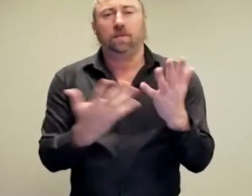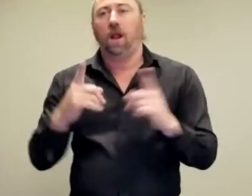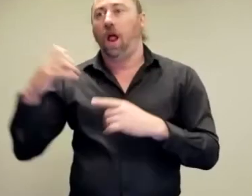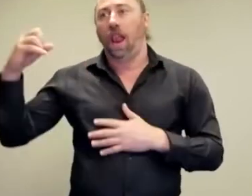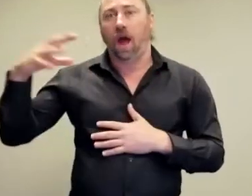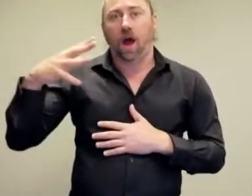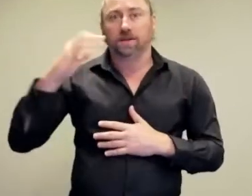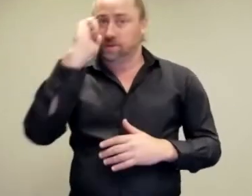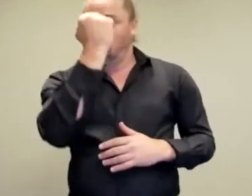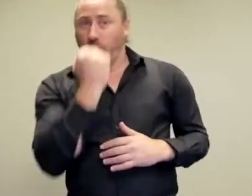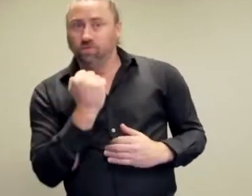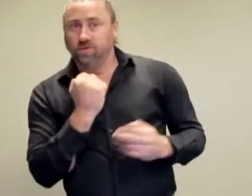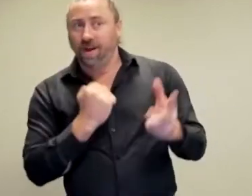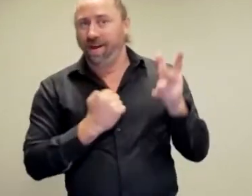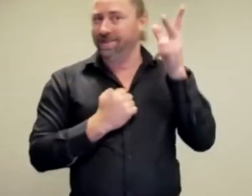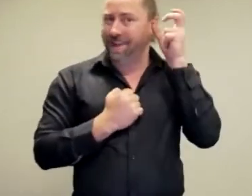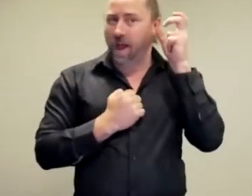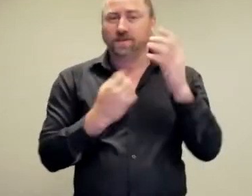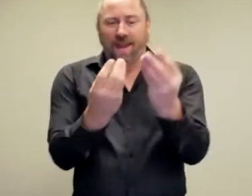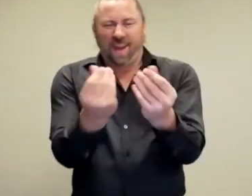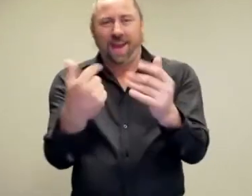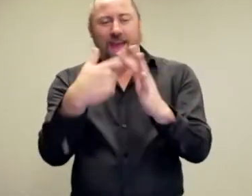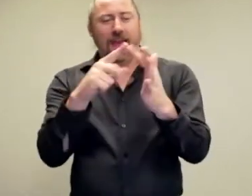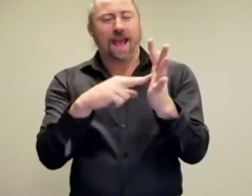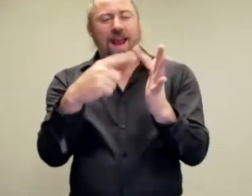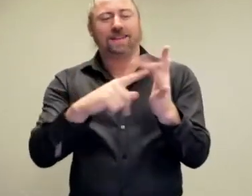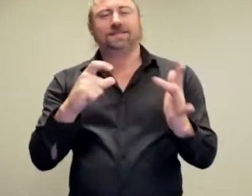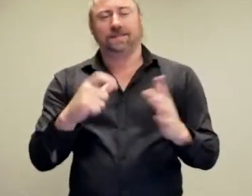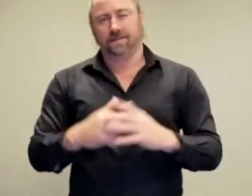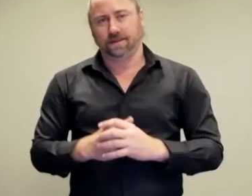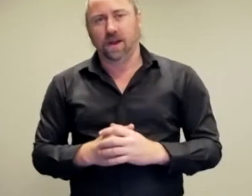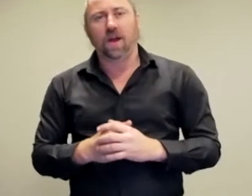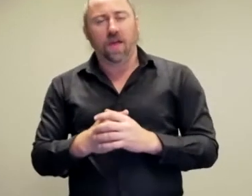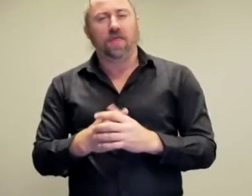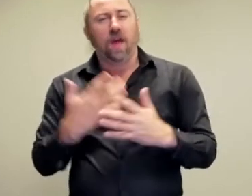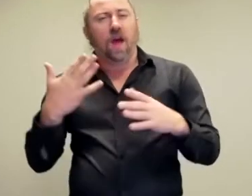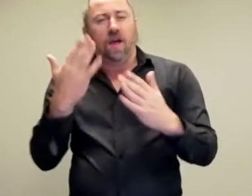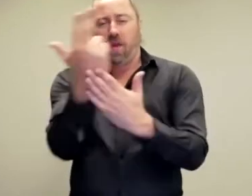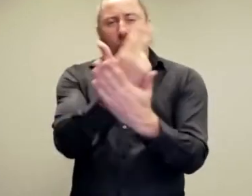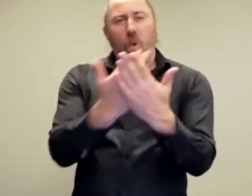sculpture, sound and the kinetic. The works influence each other. One body of work might